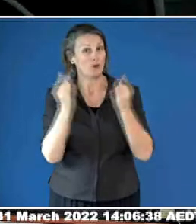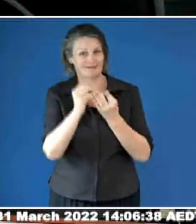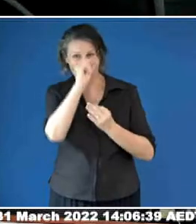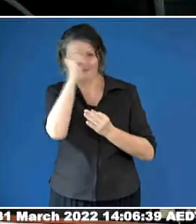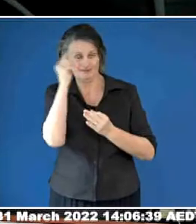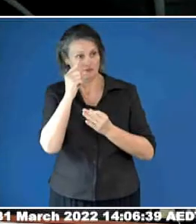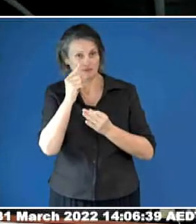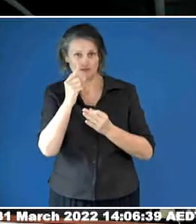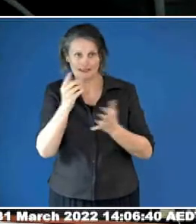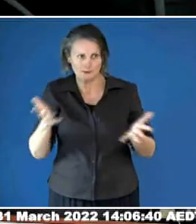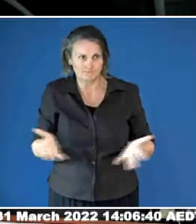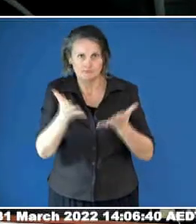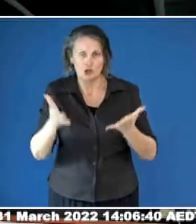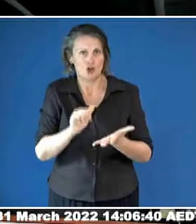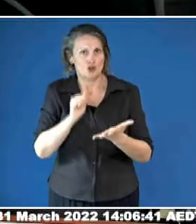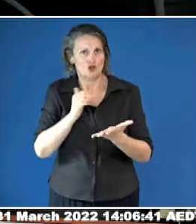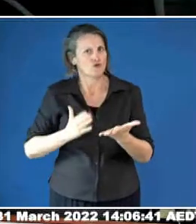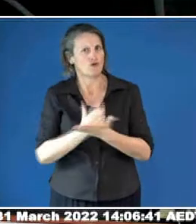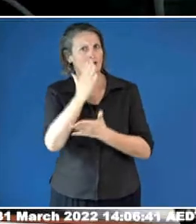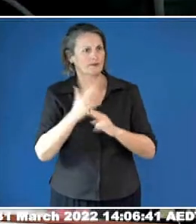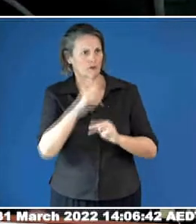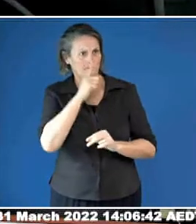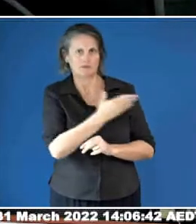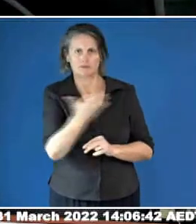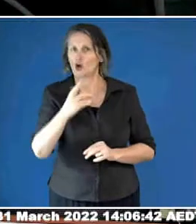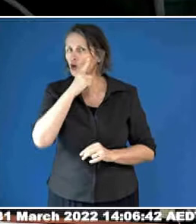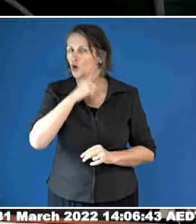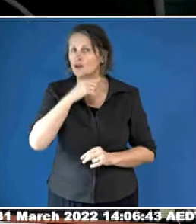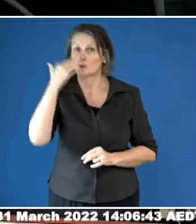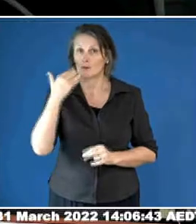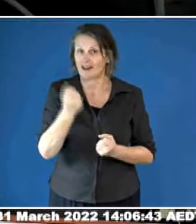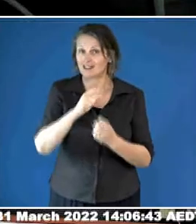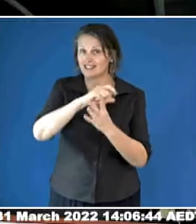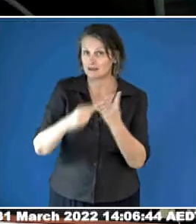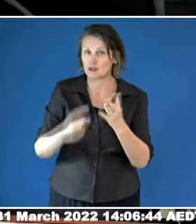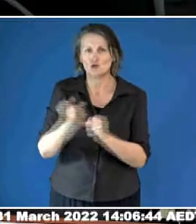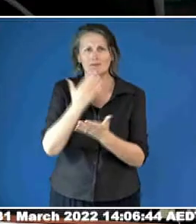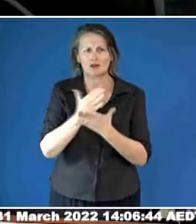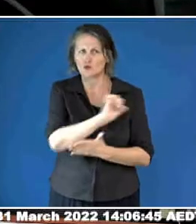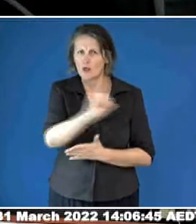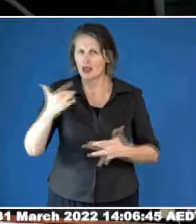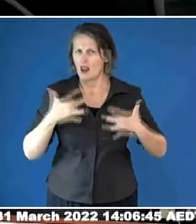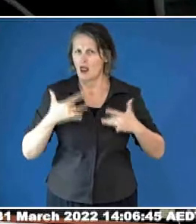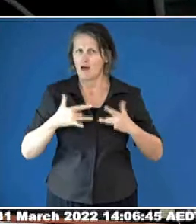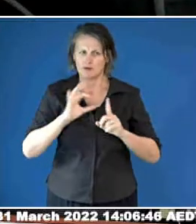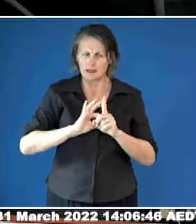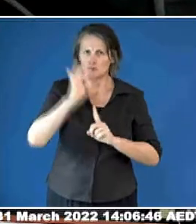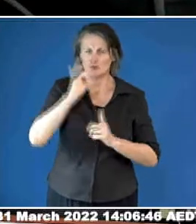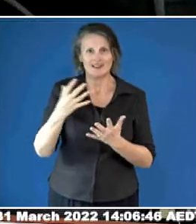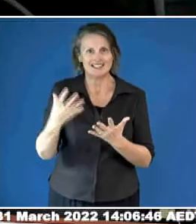and a national force to improve the safety, lives, life chances of women and girls with